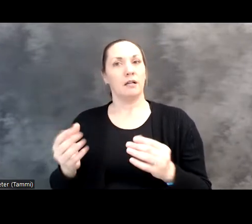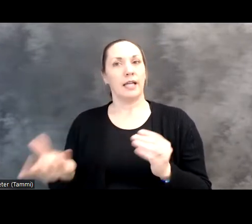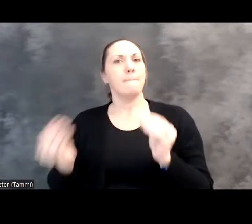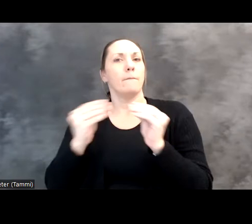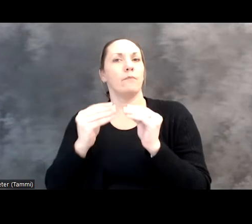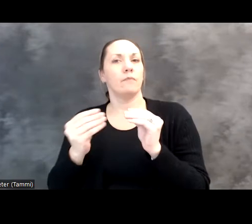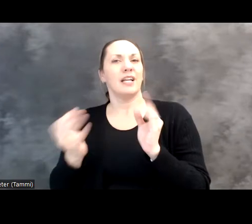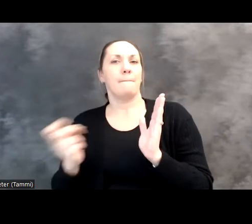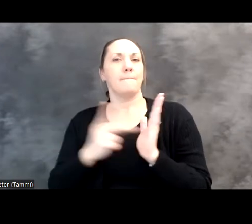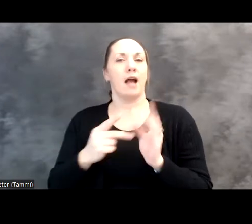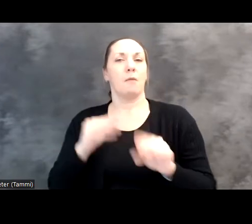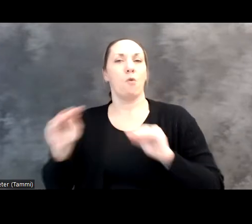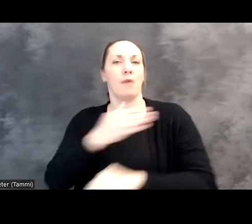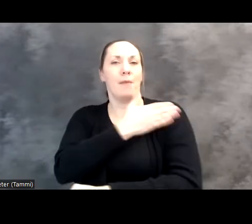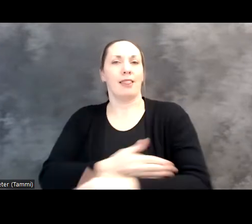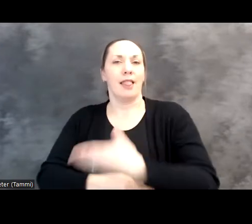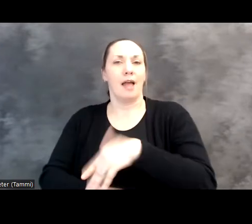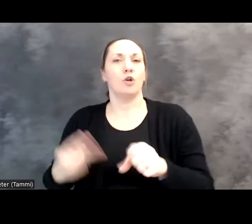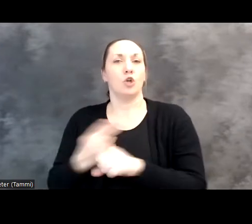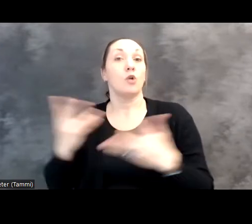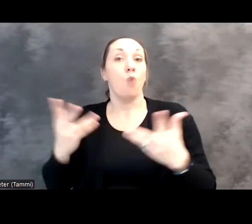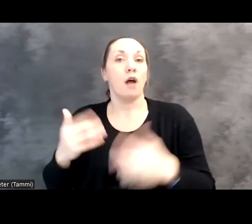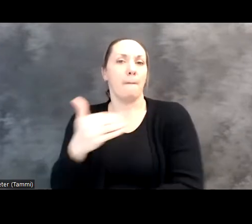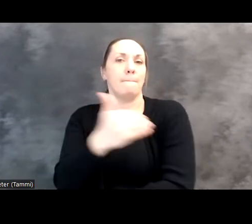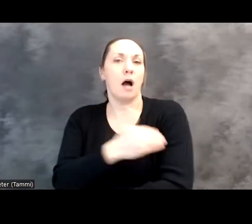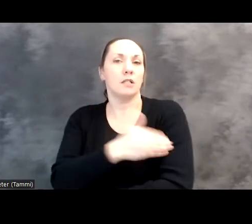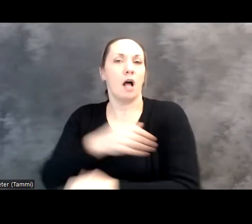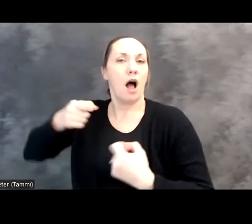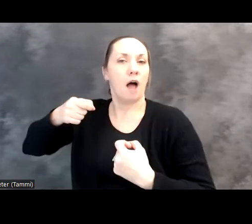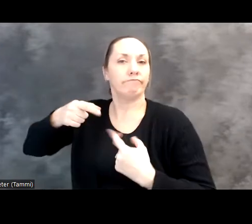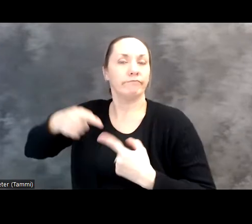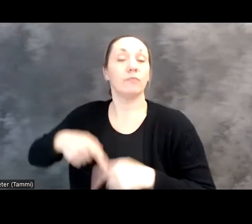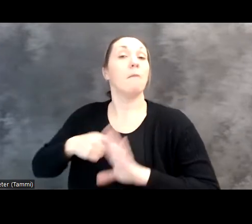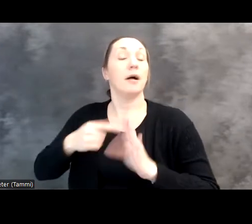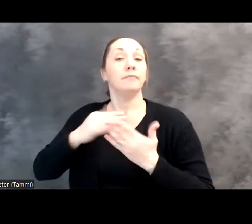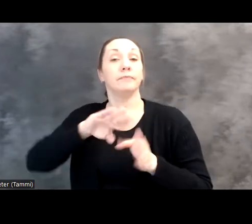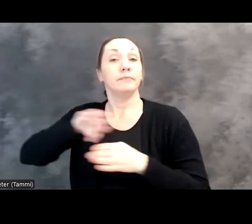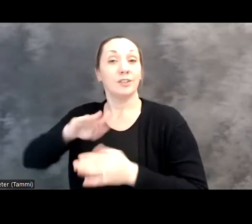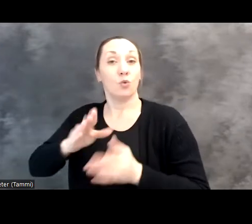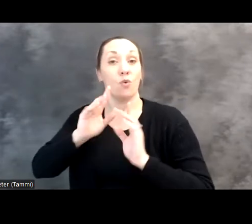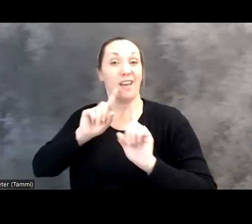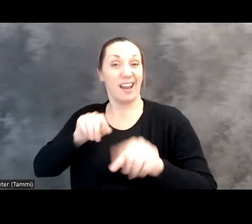that implanted computer brain interface to restore movement to my own limb with my right hand using muscle